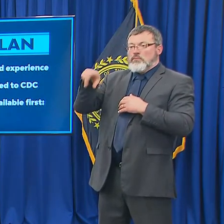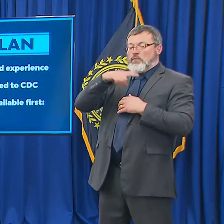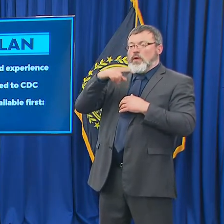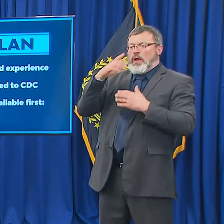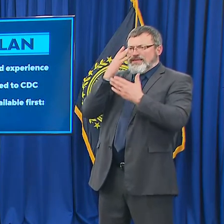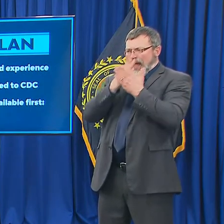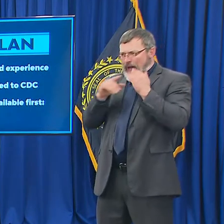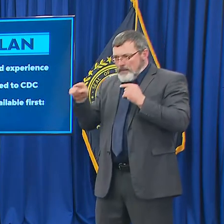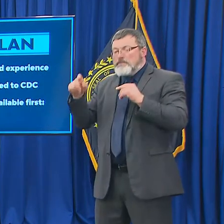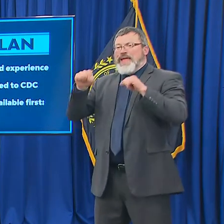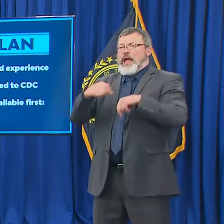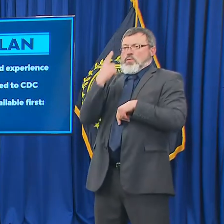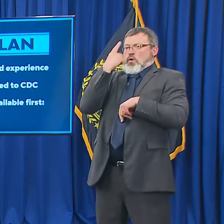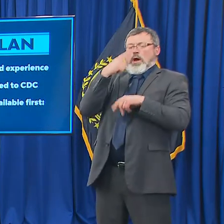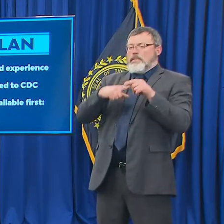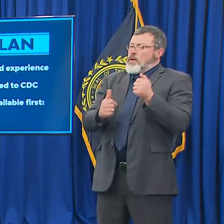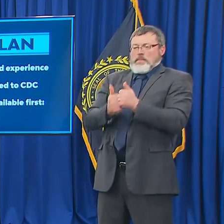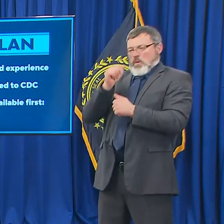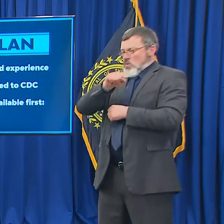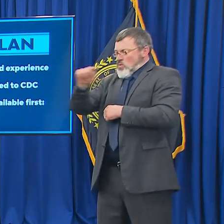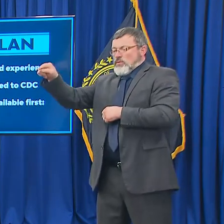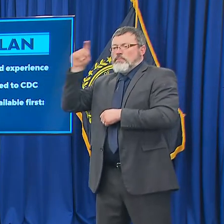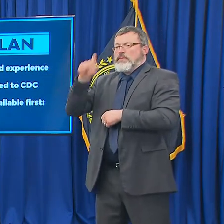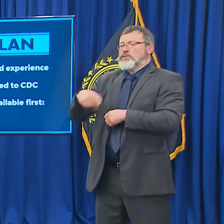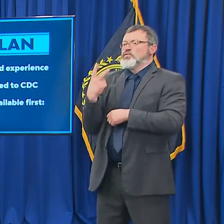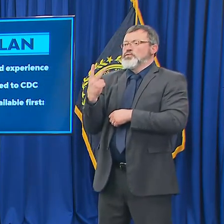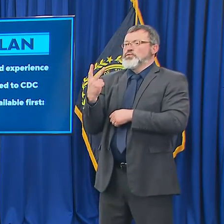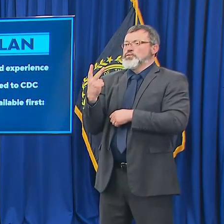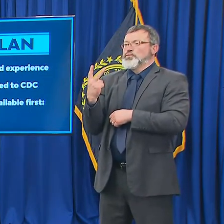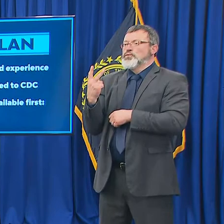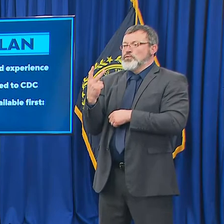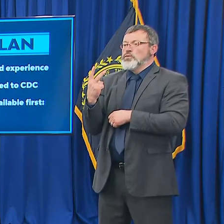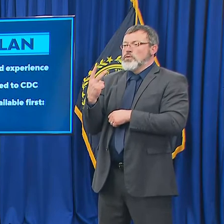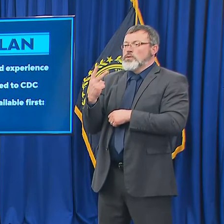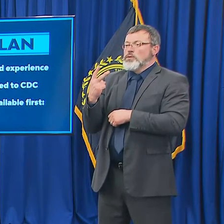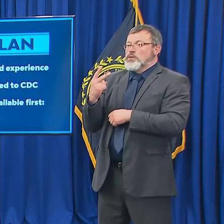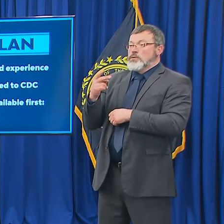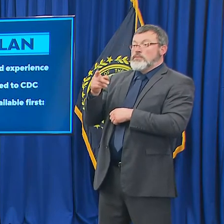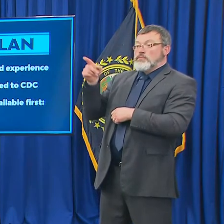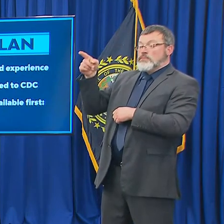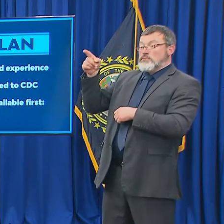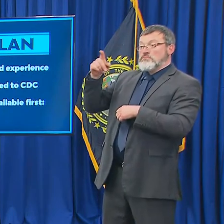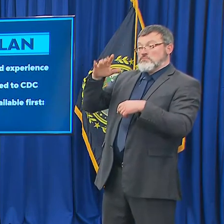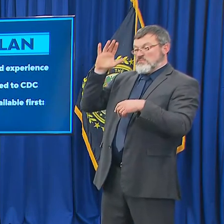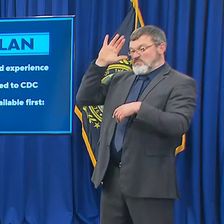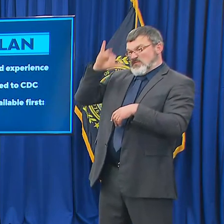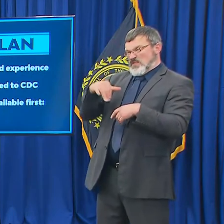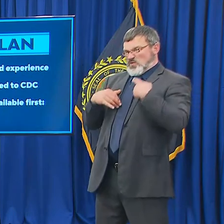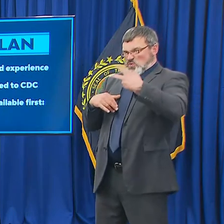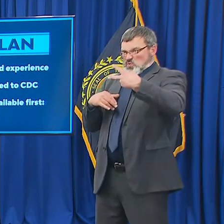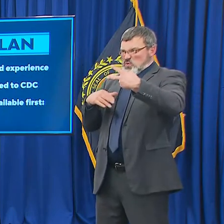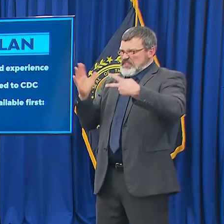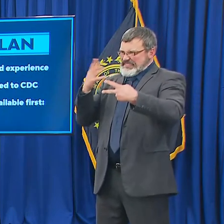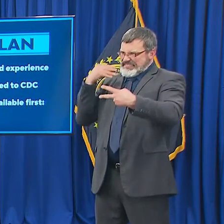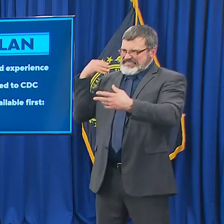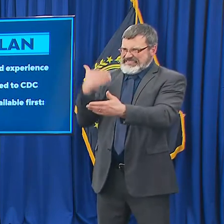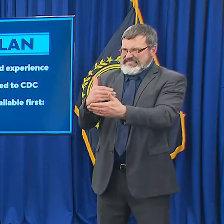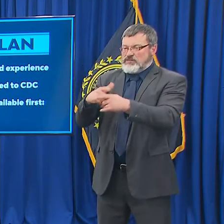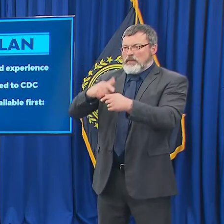as the vaccine is made available to us. So we're going to plan to start vaccinating those people who are at highest risk for severe illness